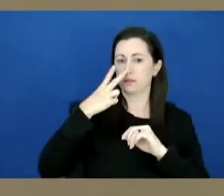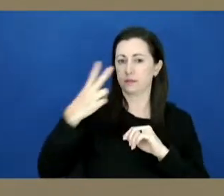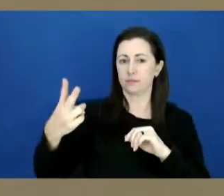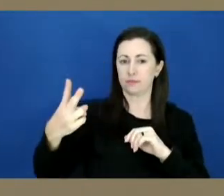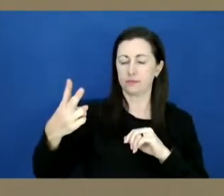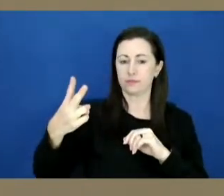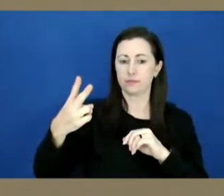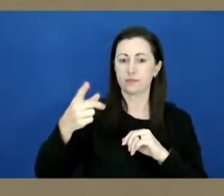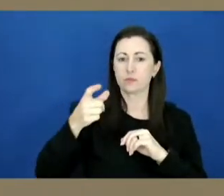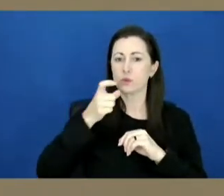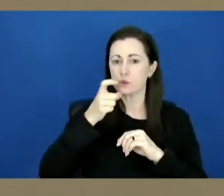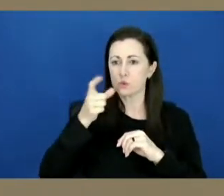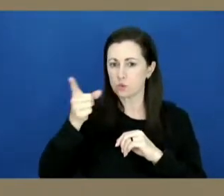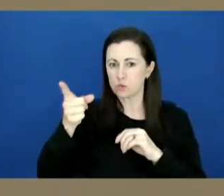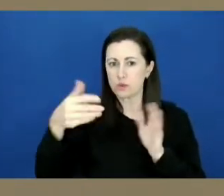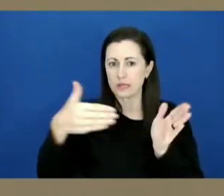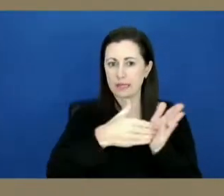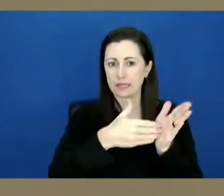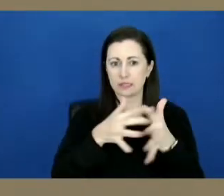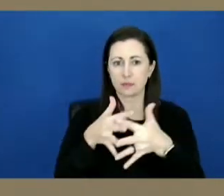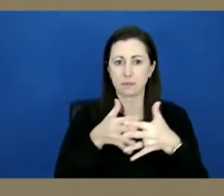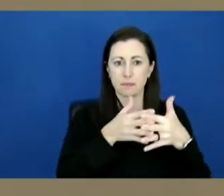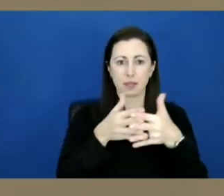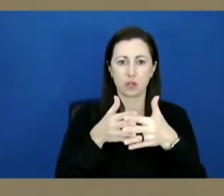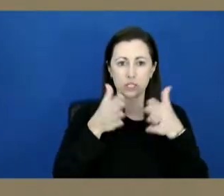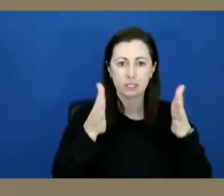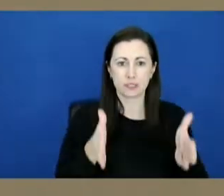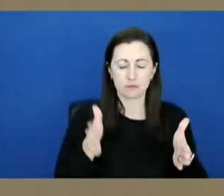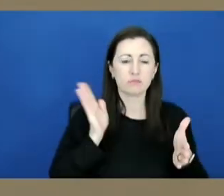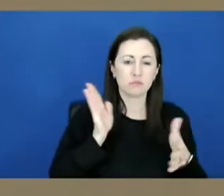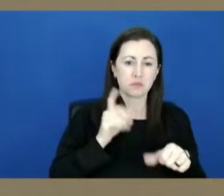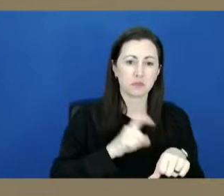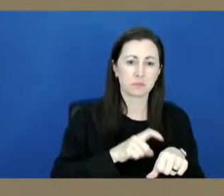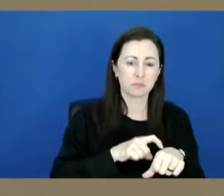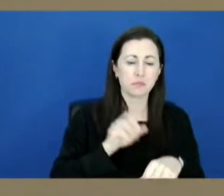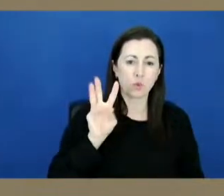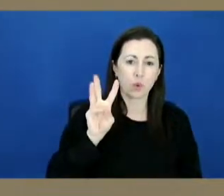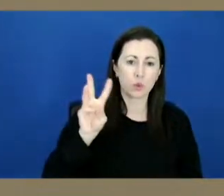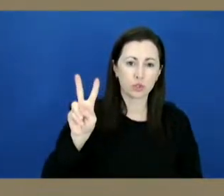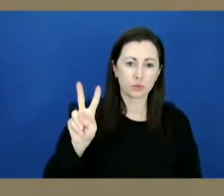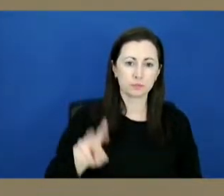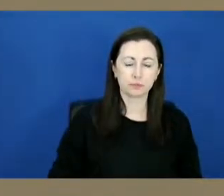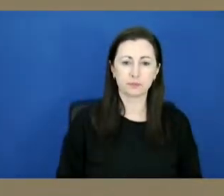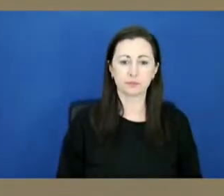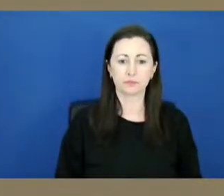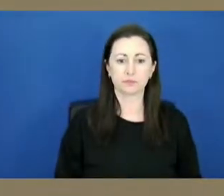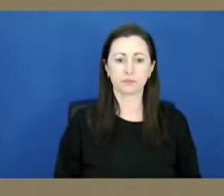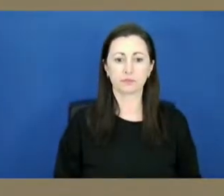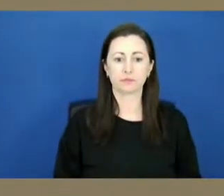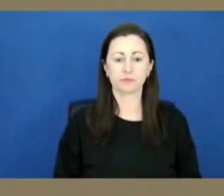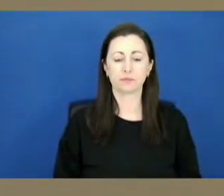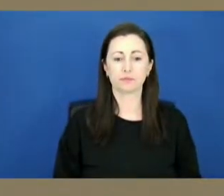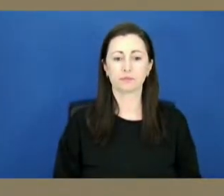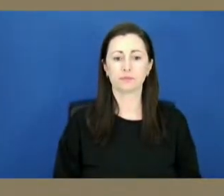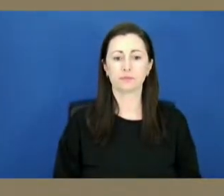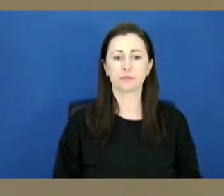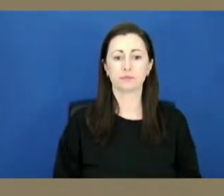MIDDLE OF THE CITY SO THE COMMUNITY COULD SEE THOSE PERSONS WHO WERE AGAINST